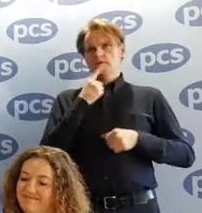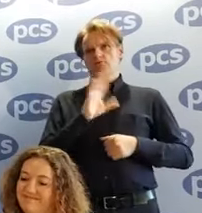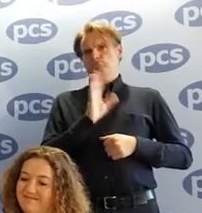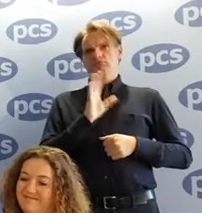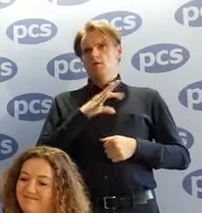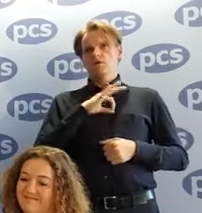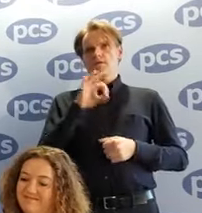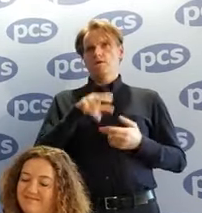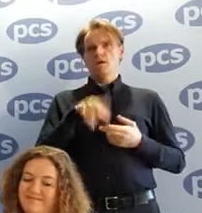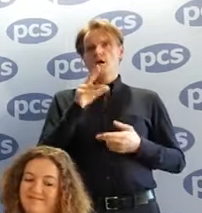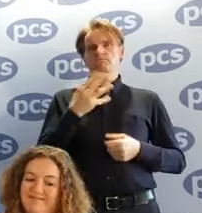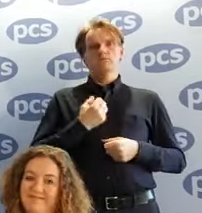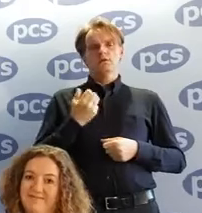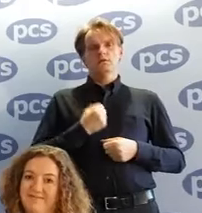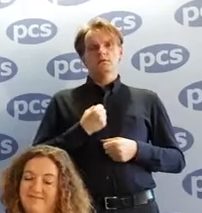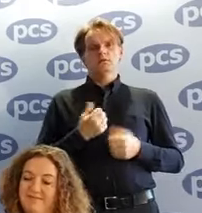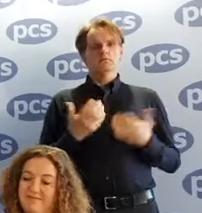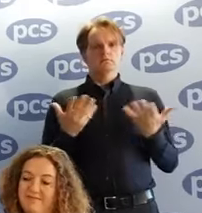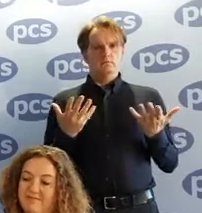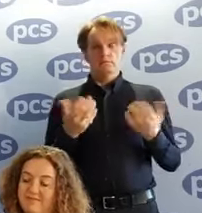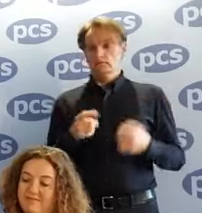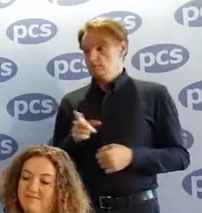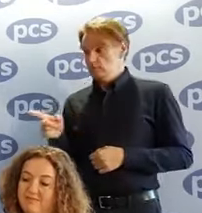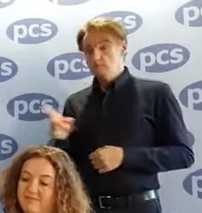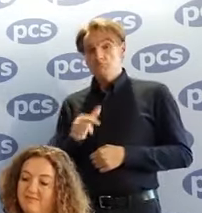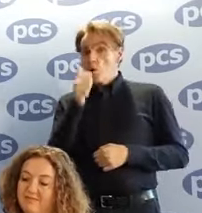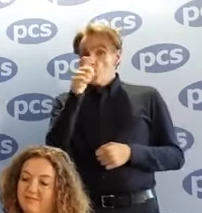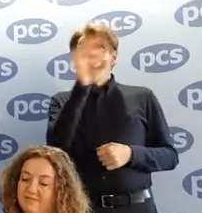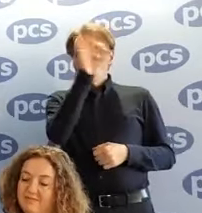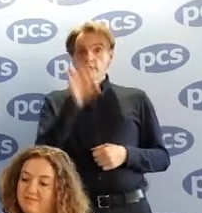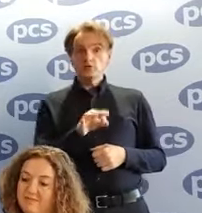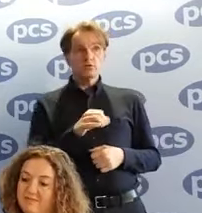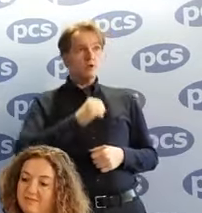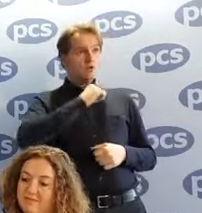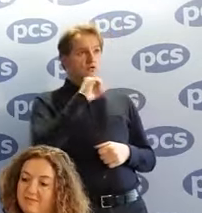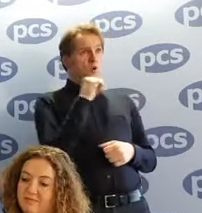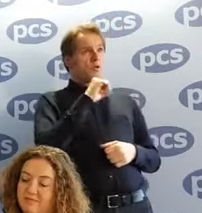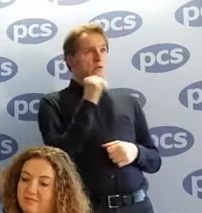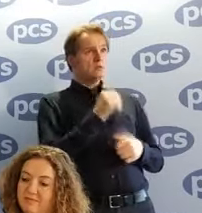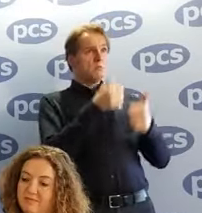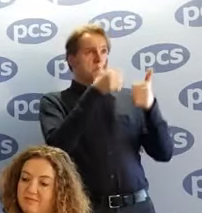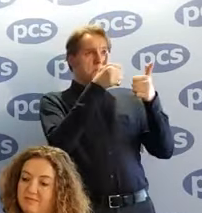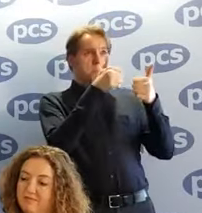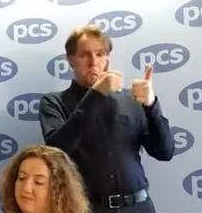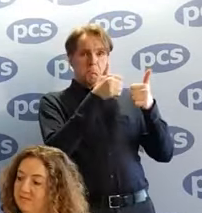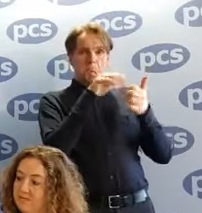we should recognise it's a good thing the Scottish Government have done that but one of the issues that the Scottish Government had to take into account is